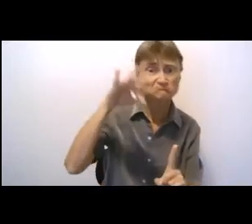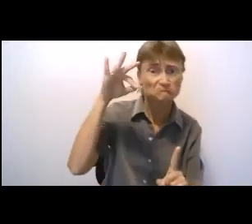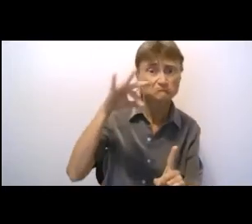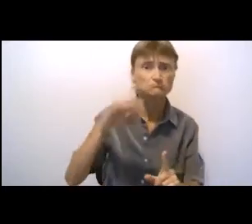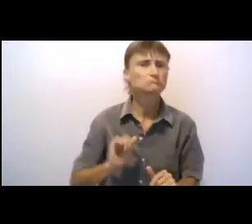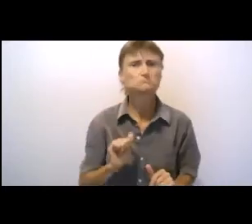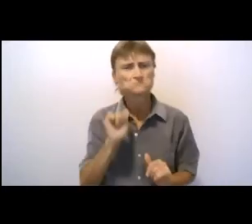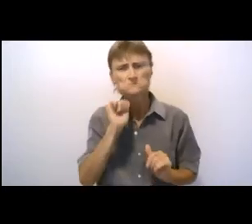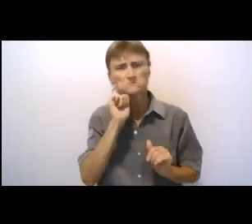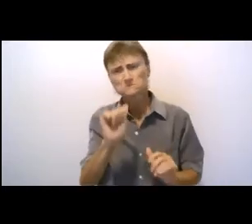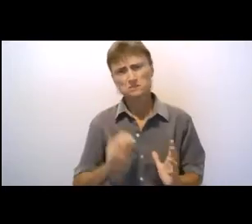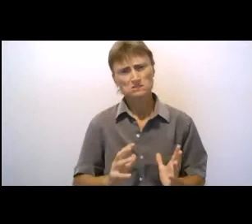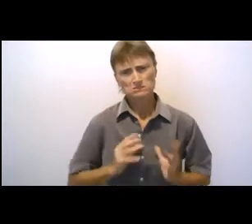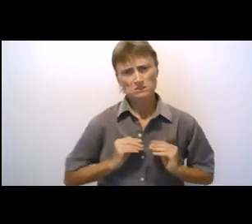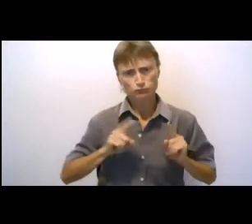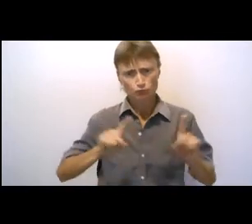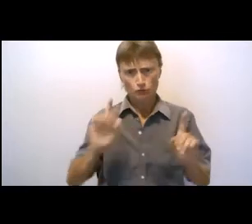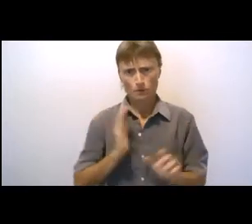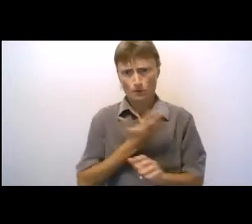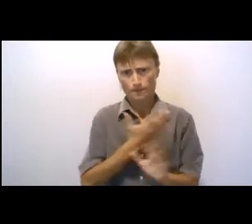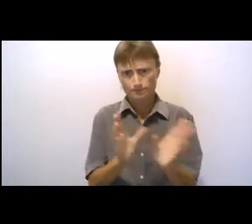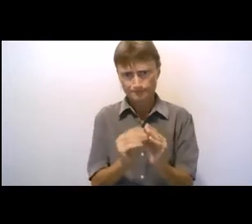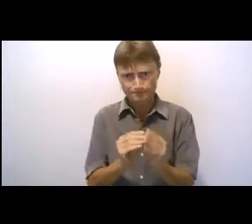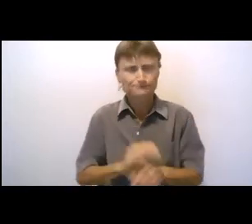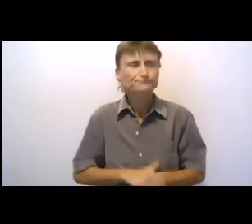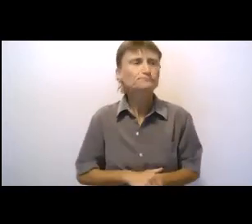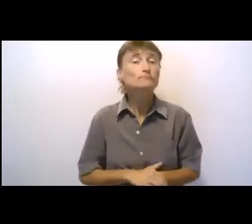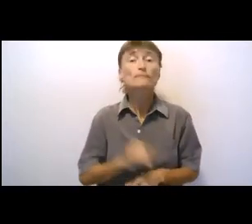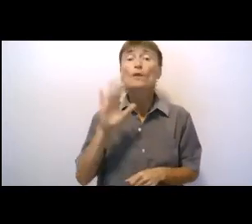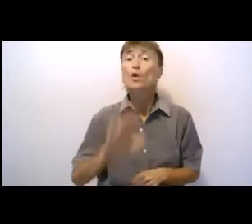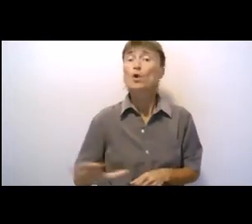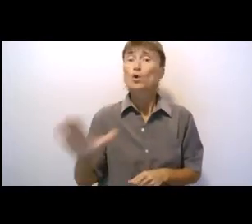Speak for yourself. Use “I” language. Don't speak for others and don't share someone